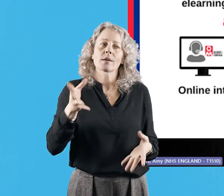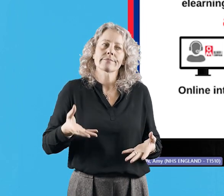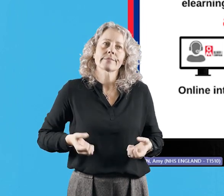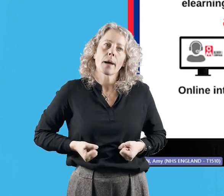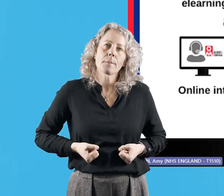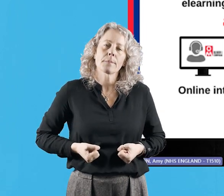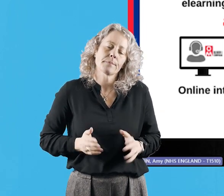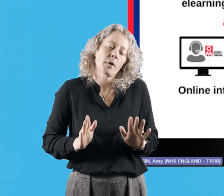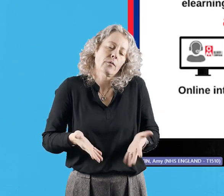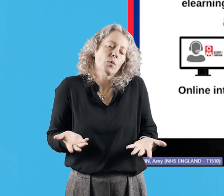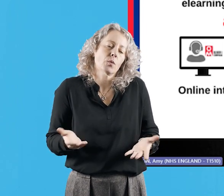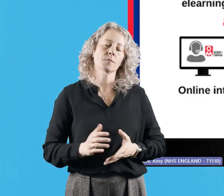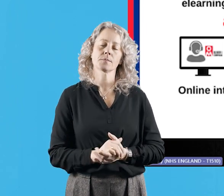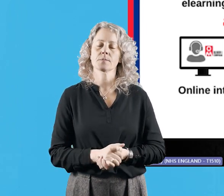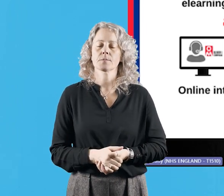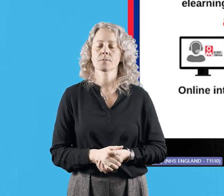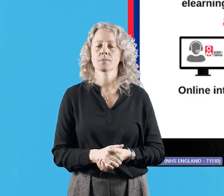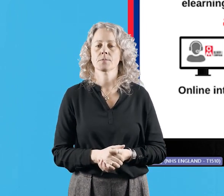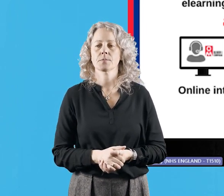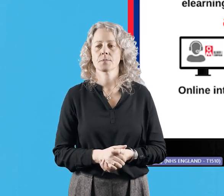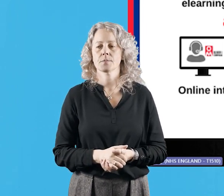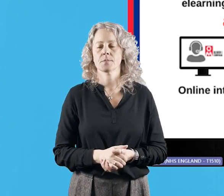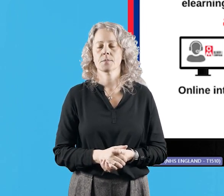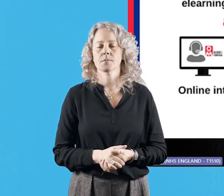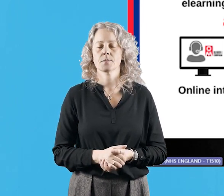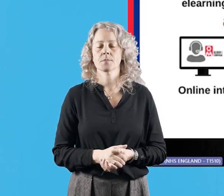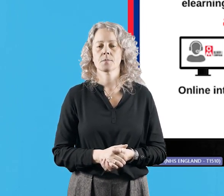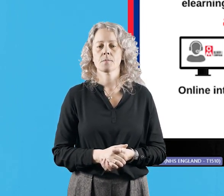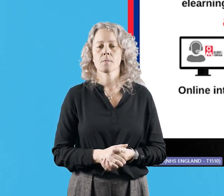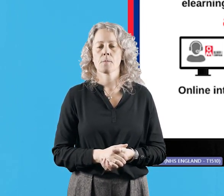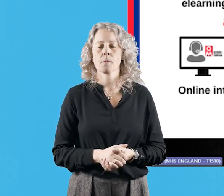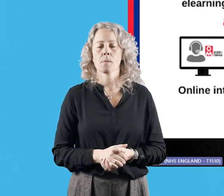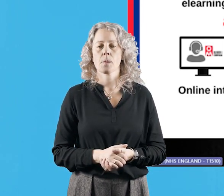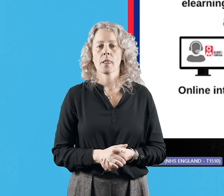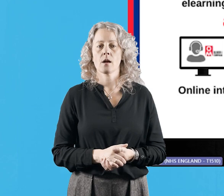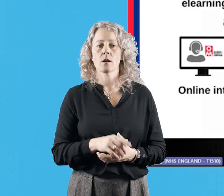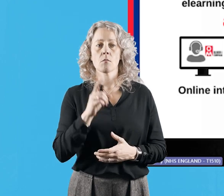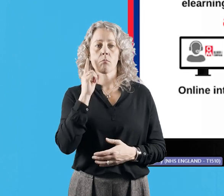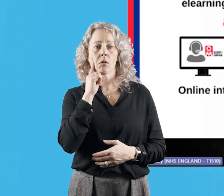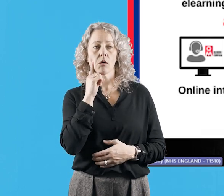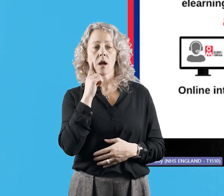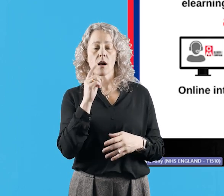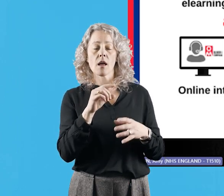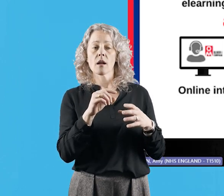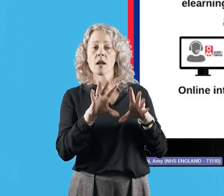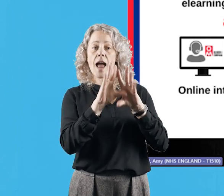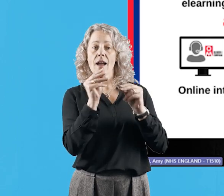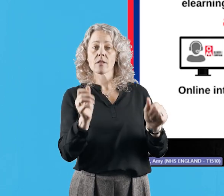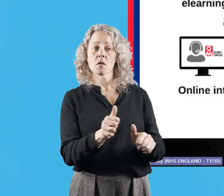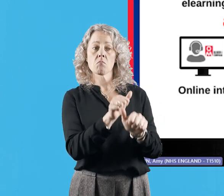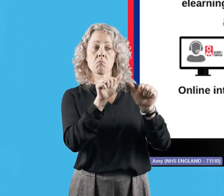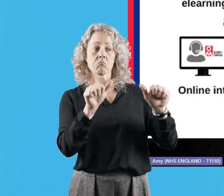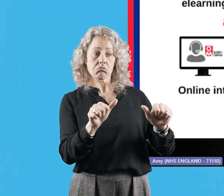we have to accept that because we're on this journey together. But once we're business as usual,